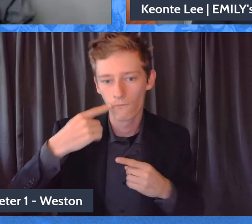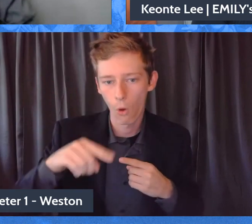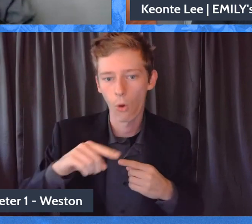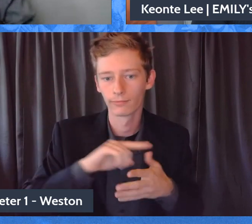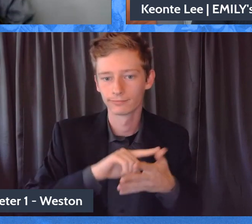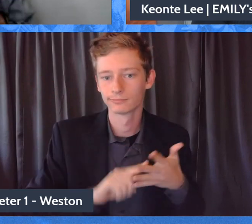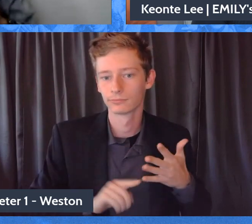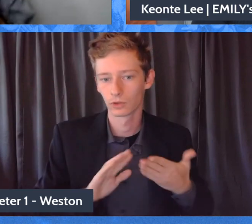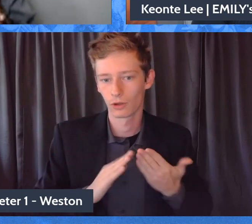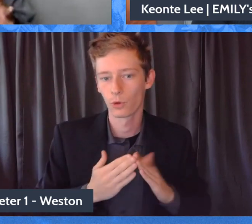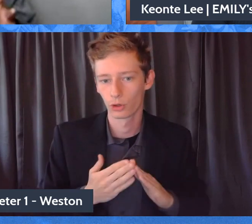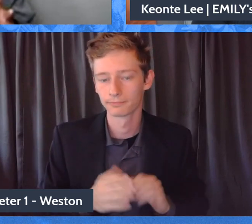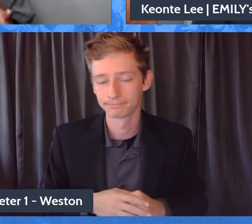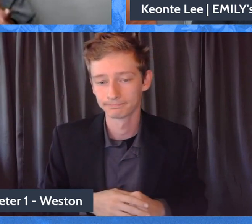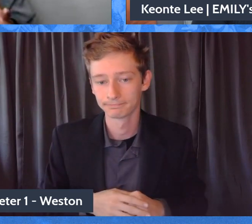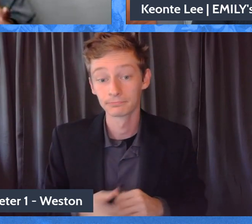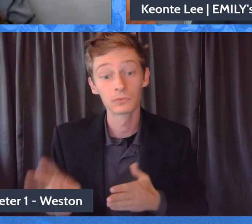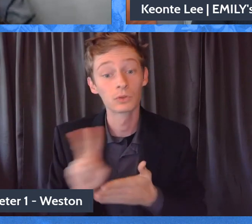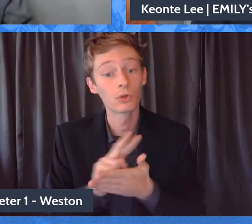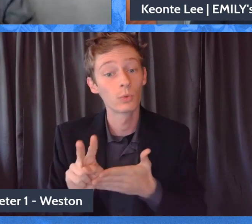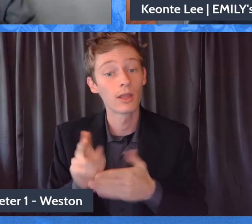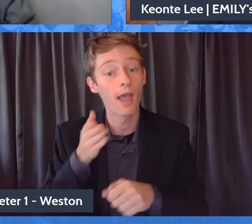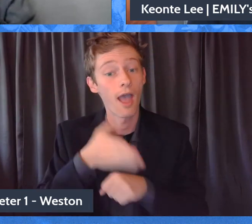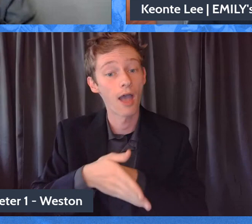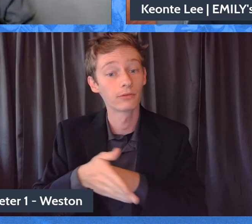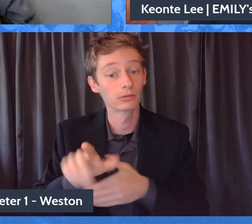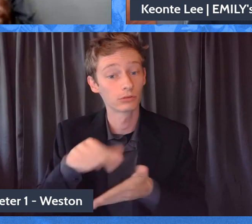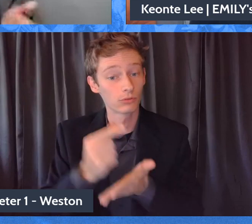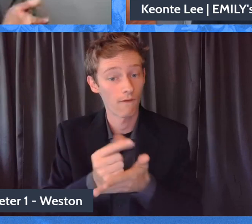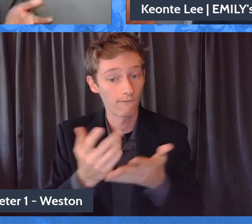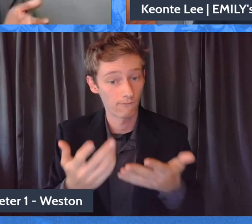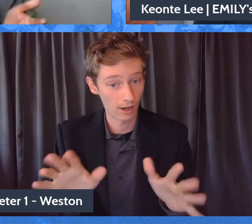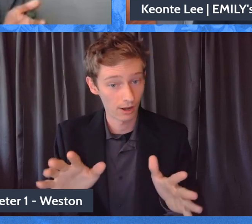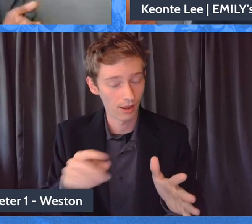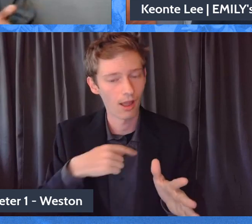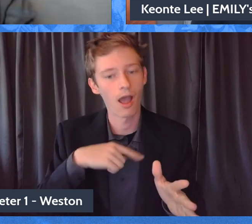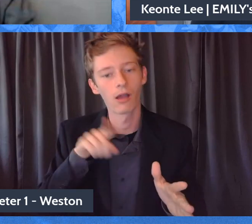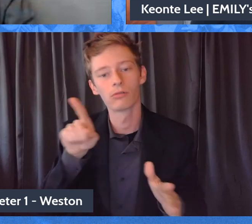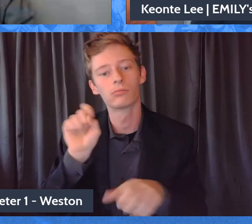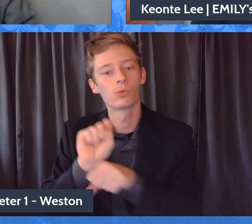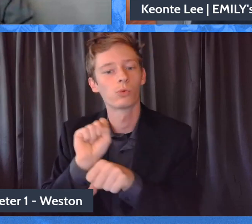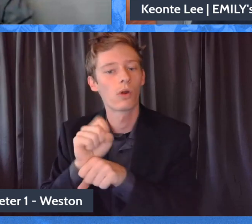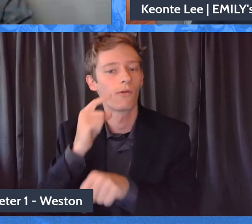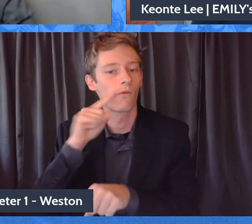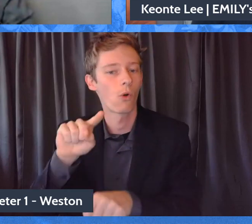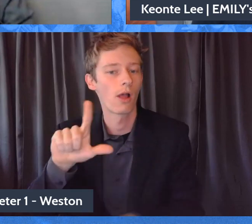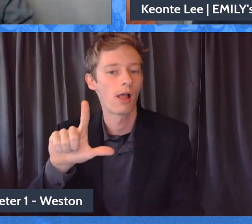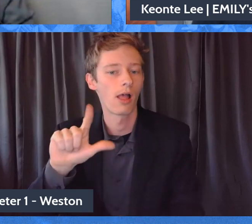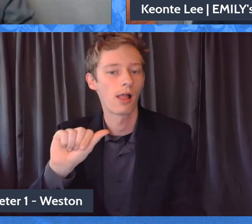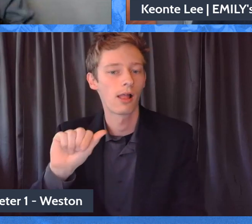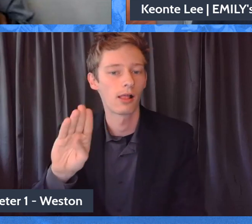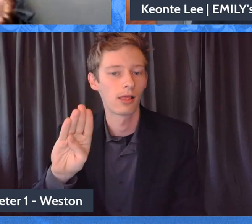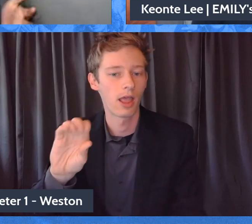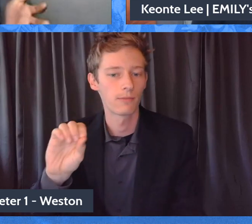And then two weeks after I graduated from Jackson State, I worked for the labor movement. I worked for SCIU where I learned